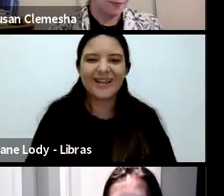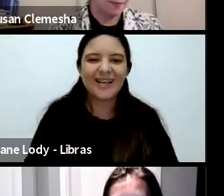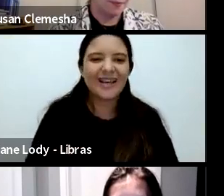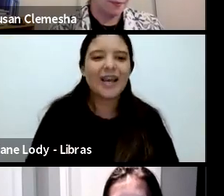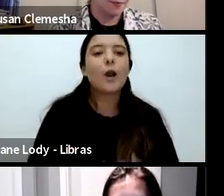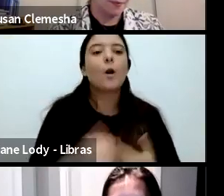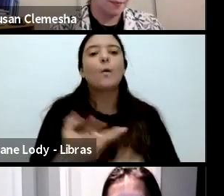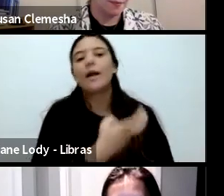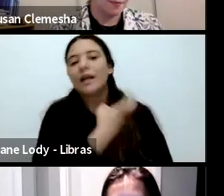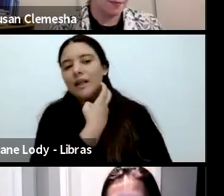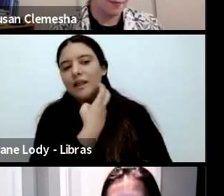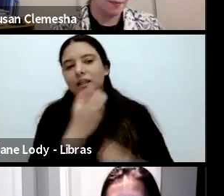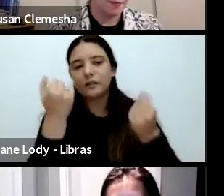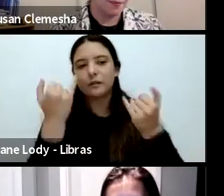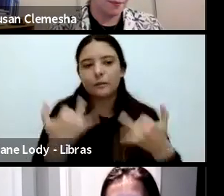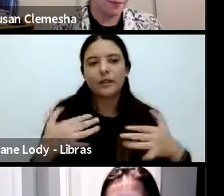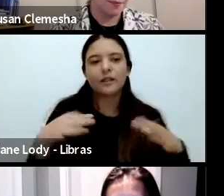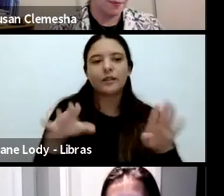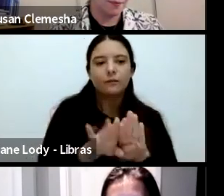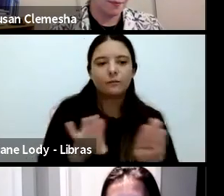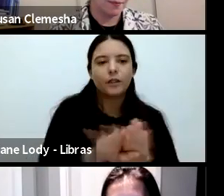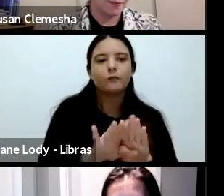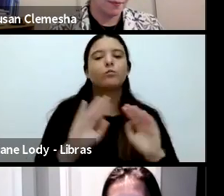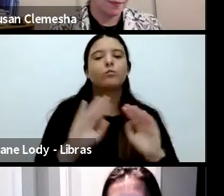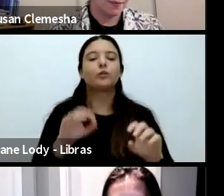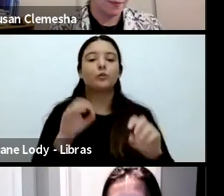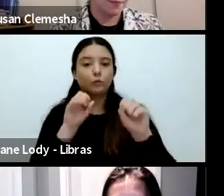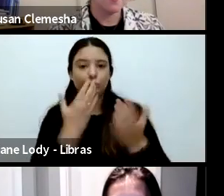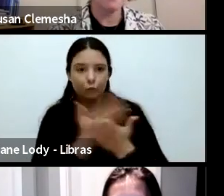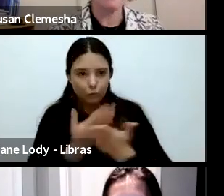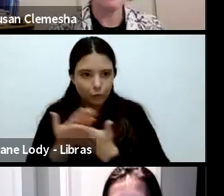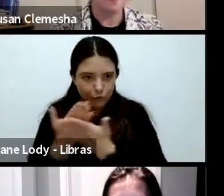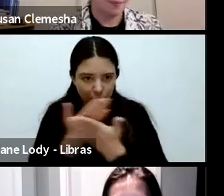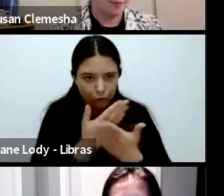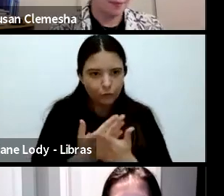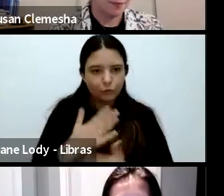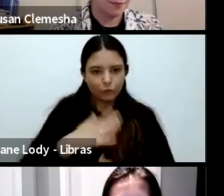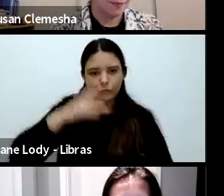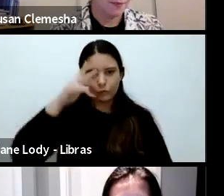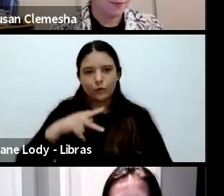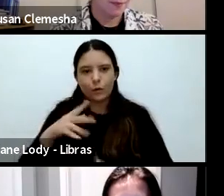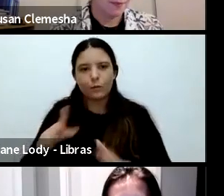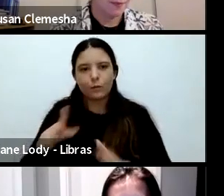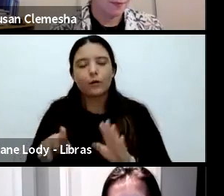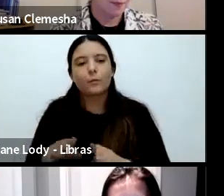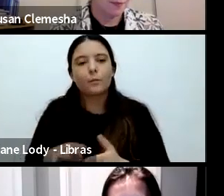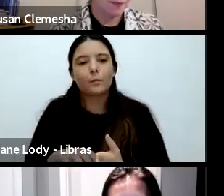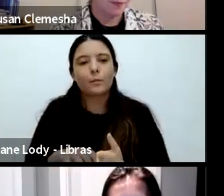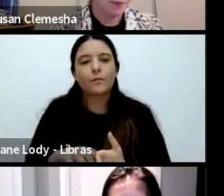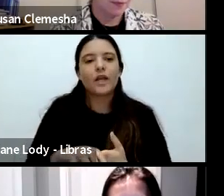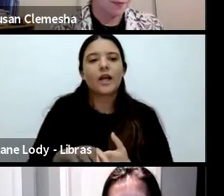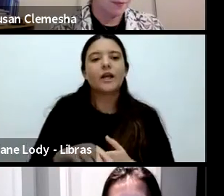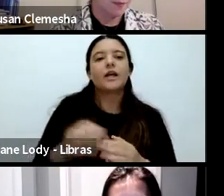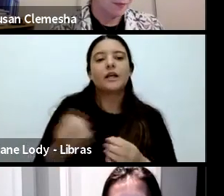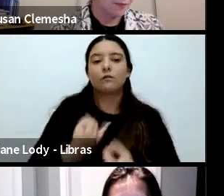It is also says that It is also says that from his is also says that from his studies. they found they found out info info they found out info information that show that he did